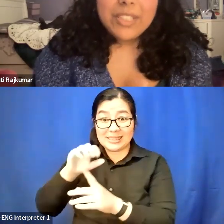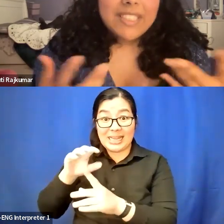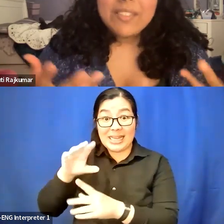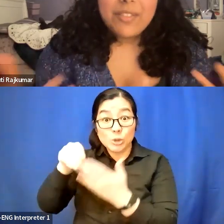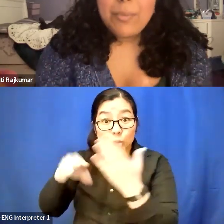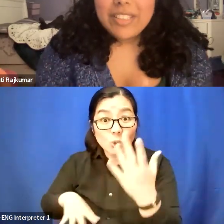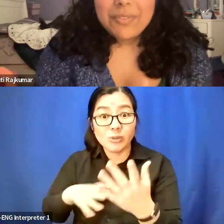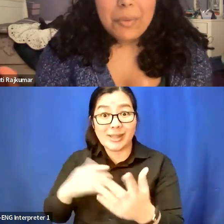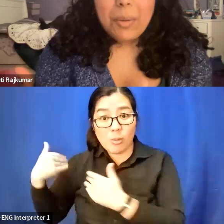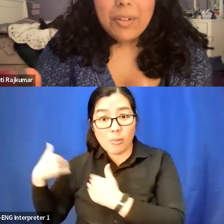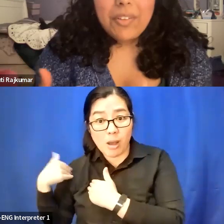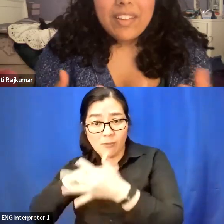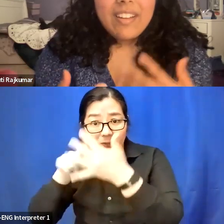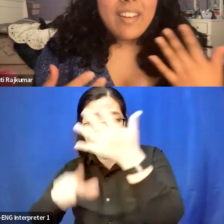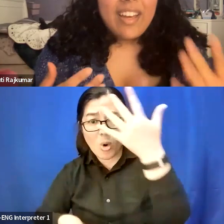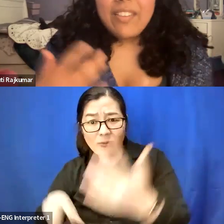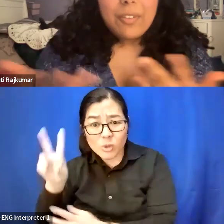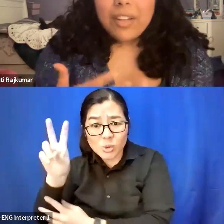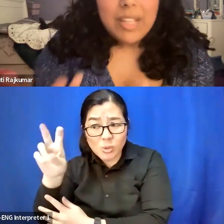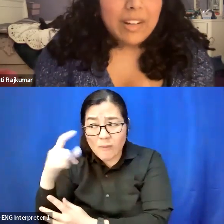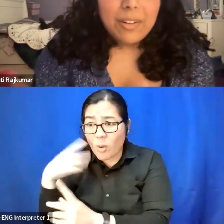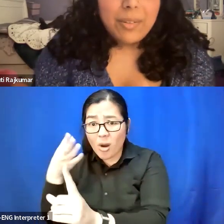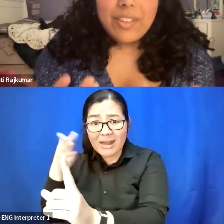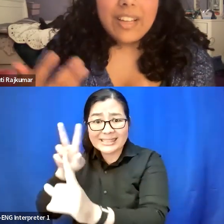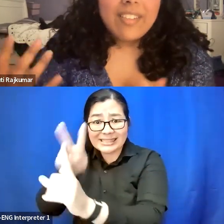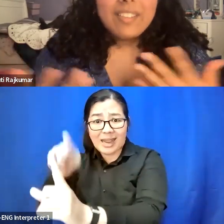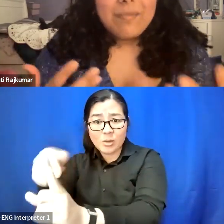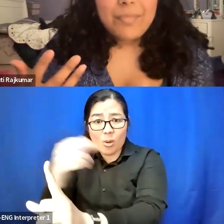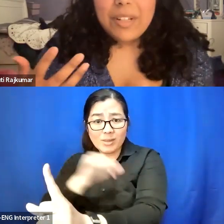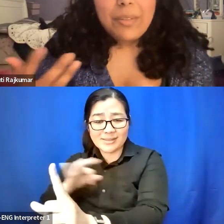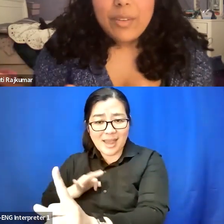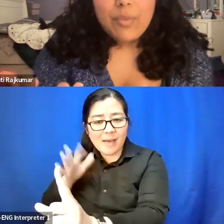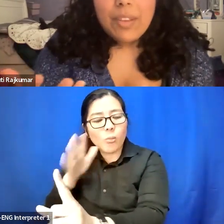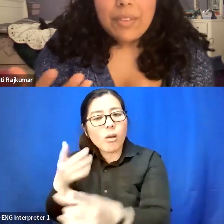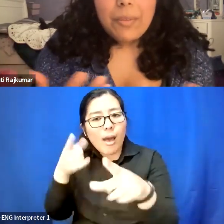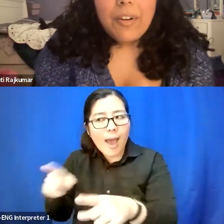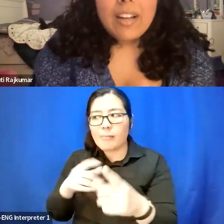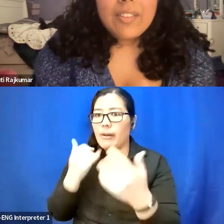which is too much for one person, and there's going to be errors and, you know, things falling through the cracks.